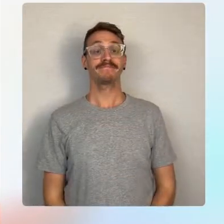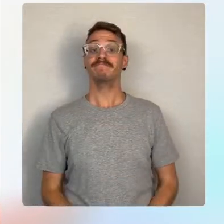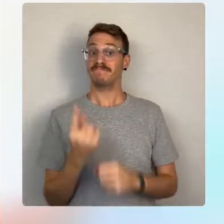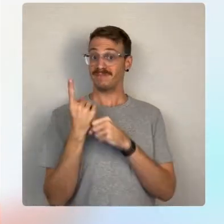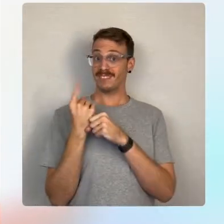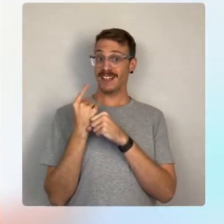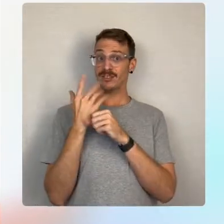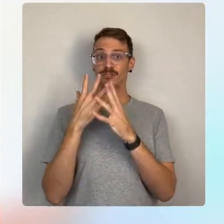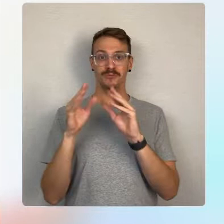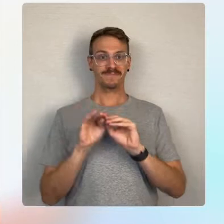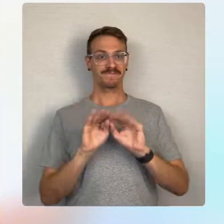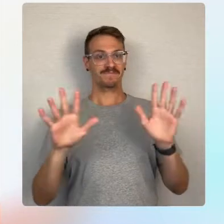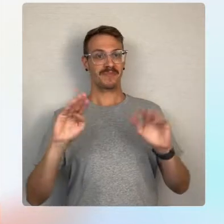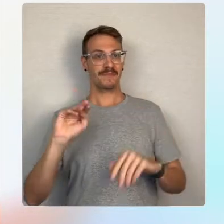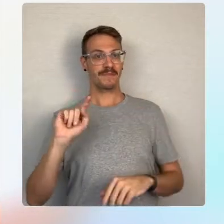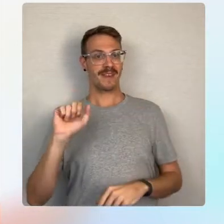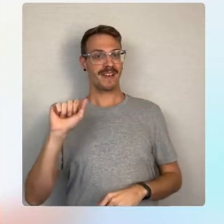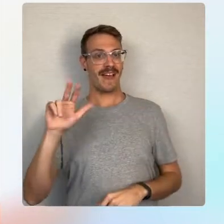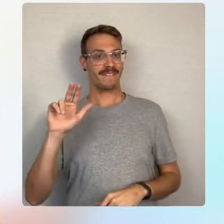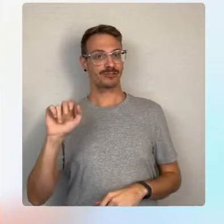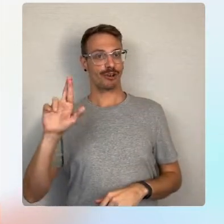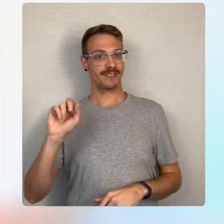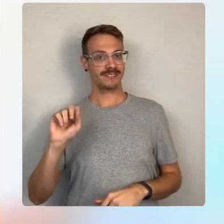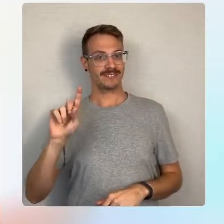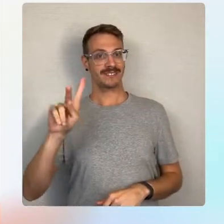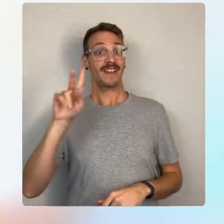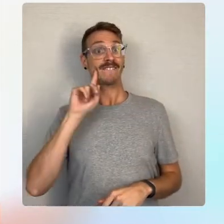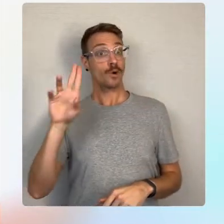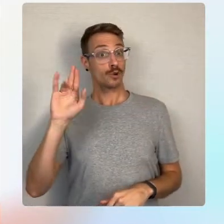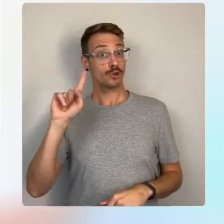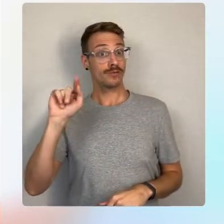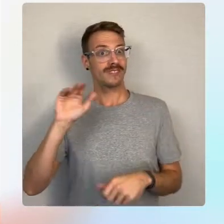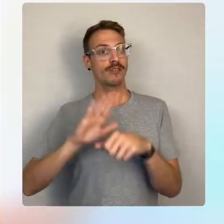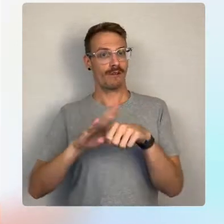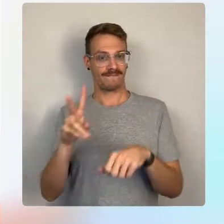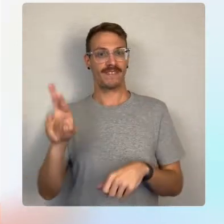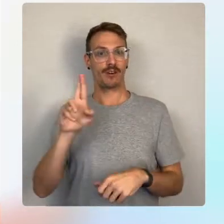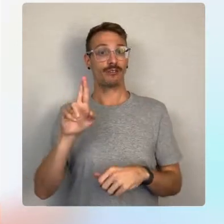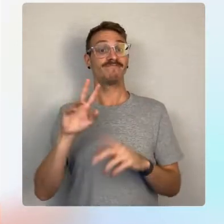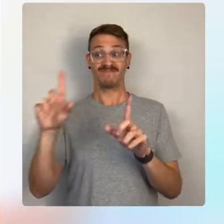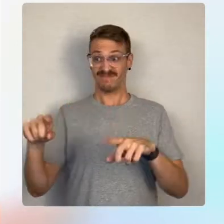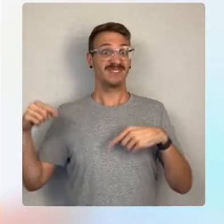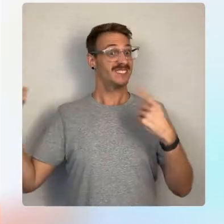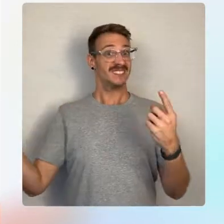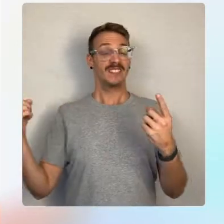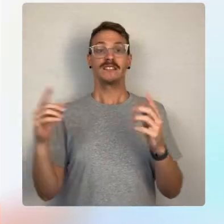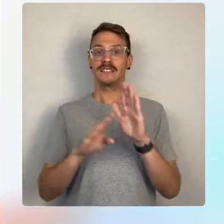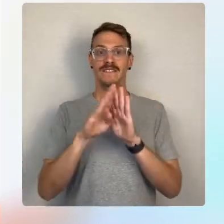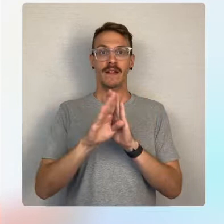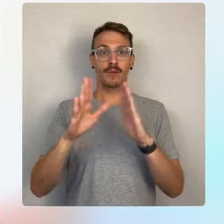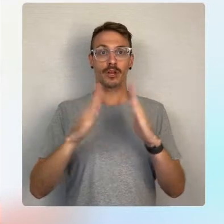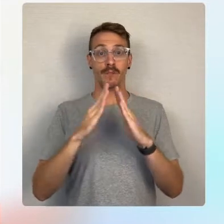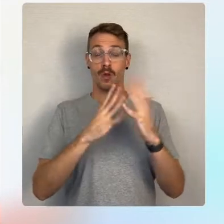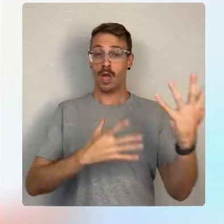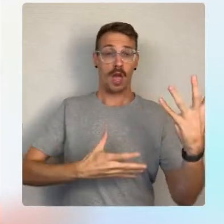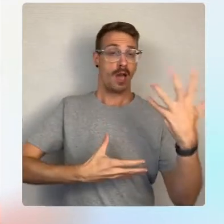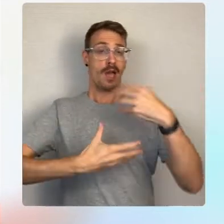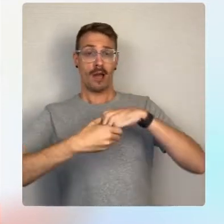Last year, we launched the Meta Avatars SDK for Unity on VR. And since then, the developer community integrating Avatars